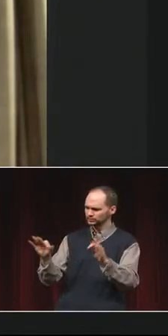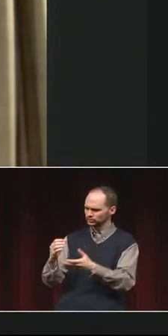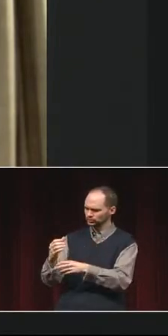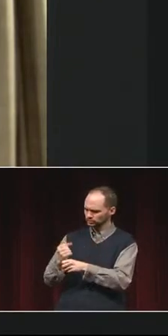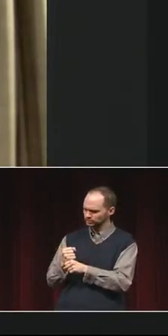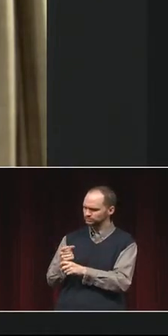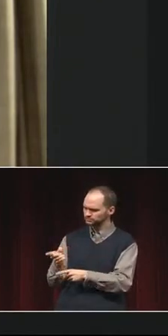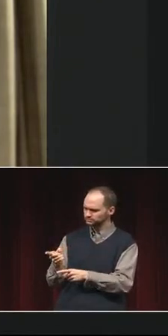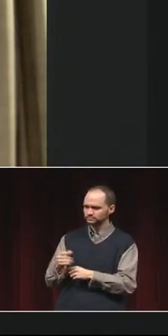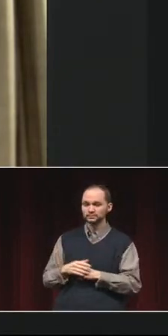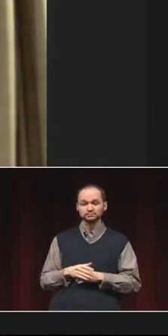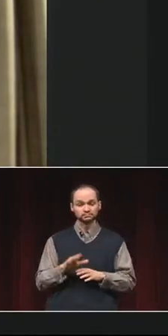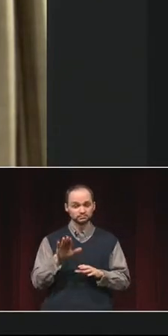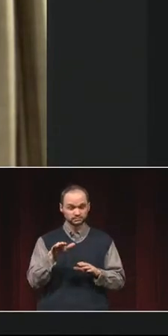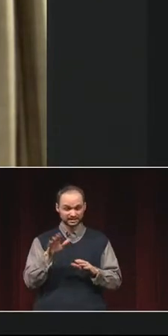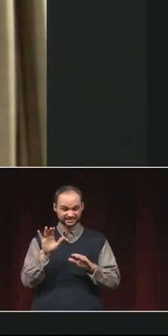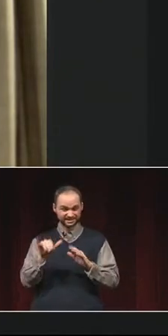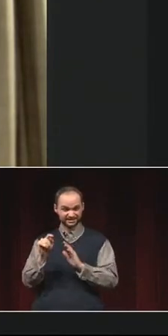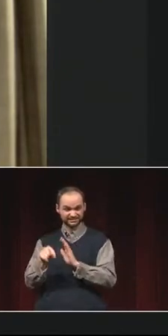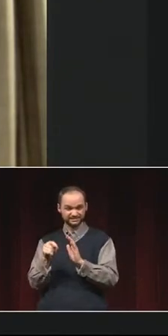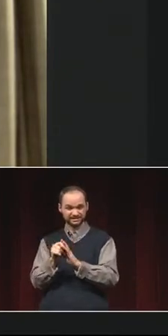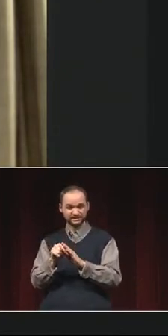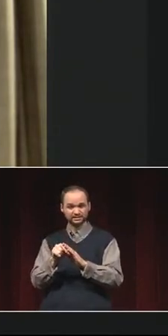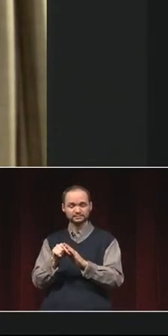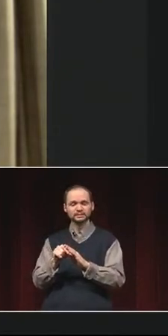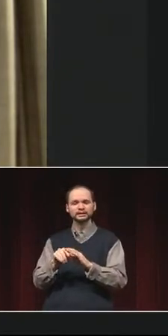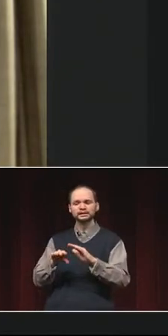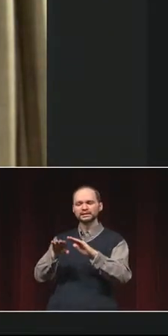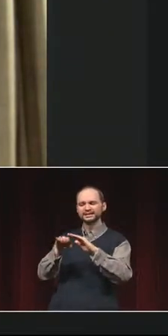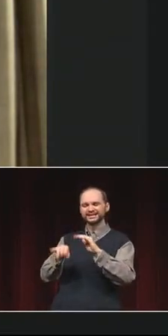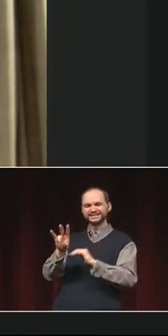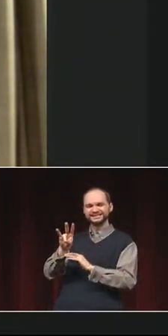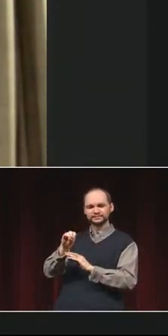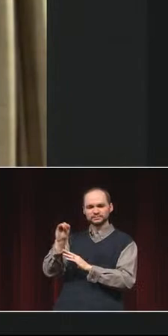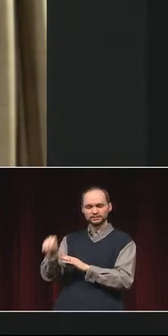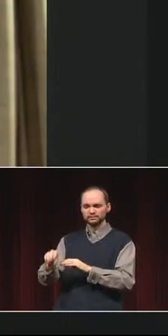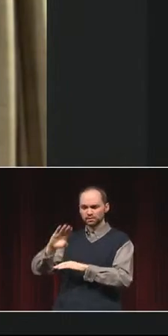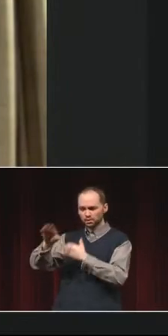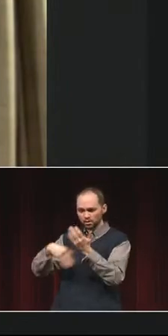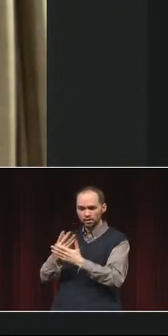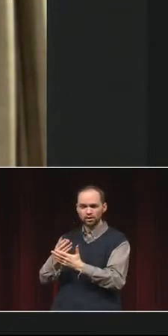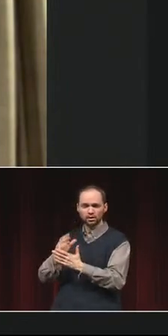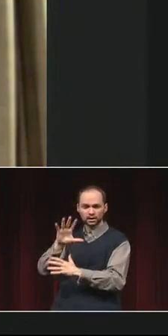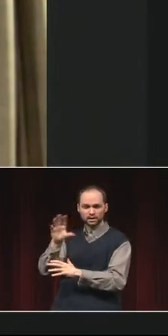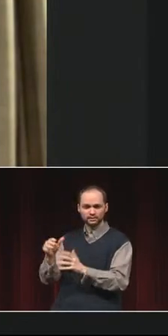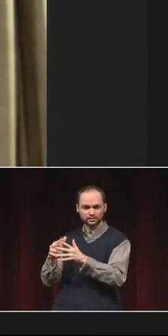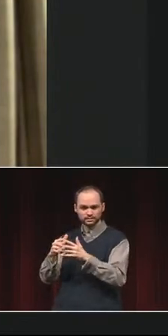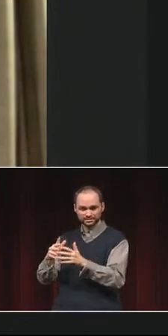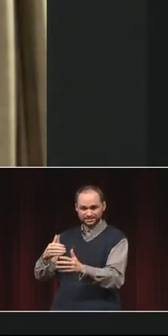less than 7 percent of African Americans even had their high school diploma.